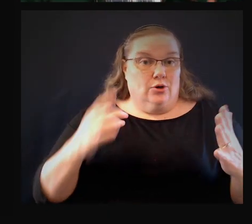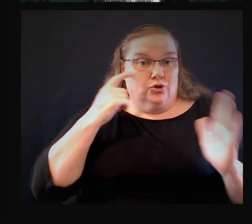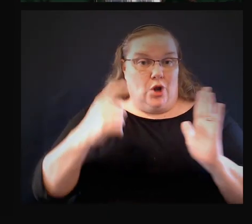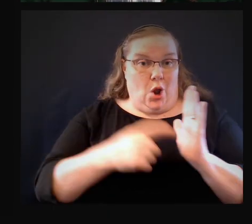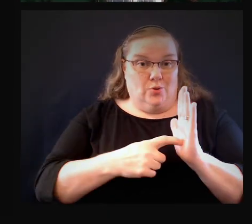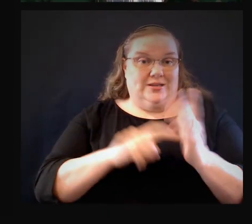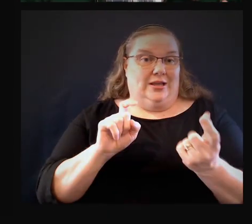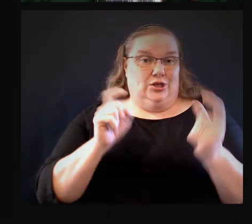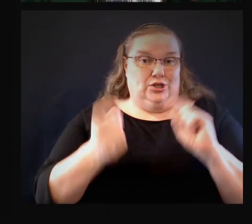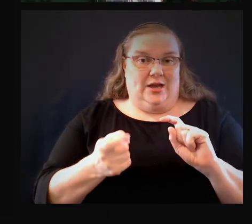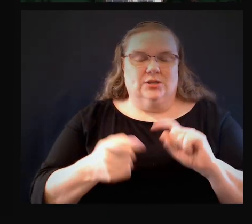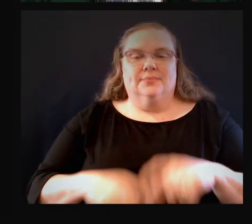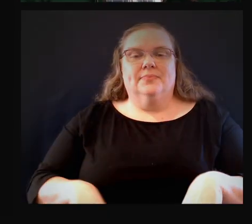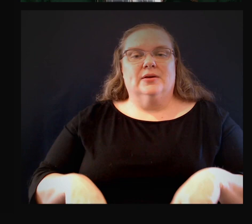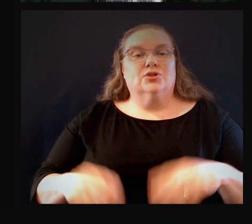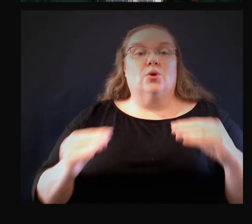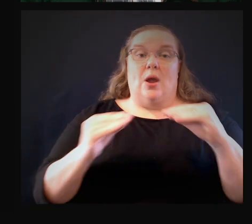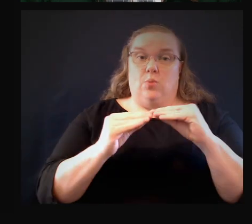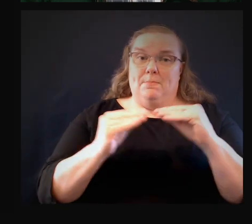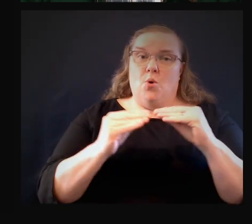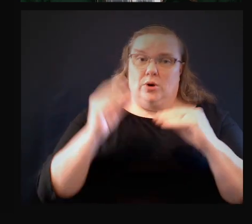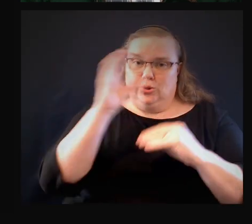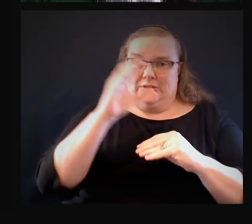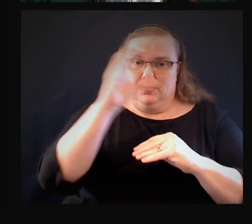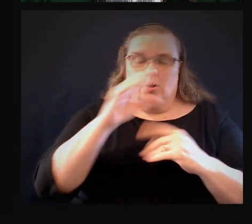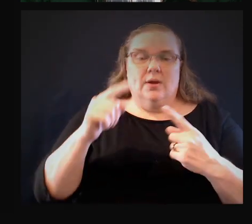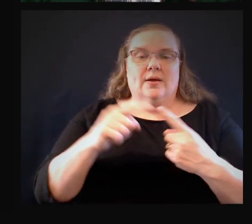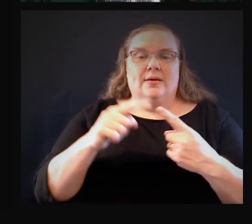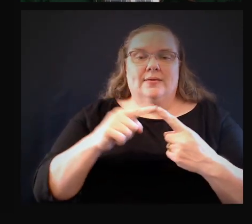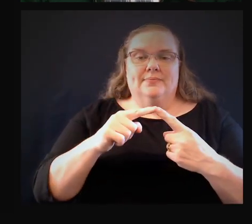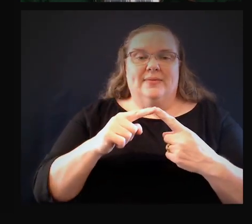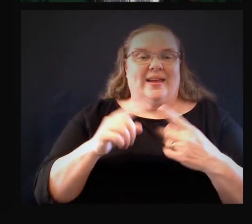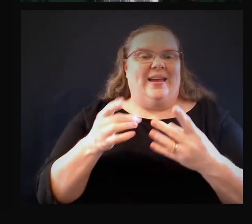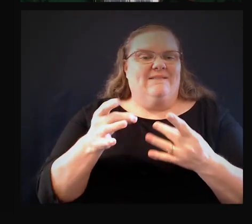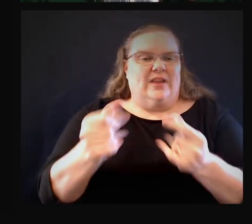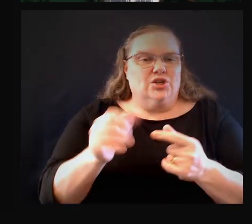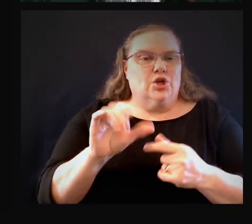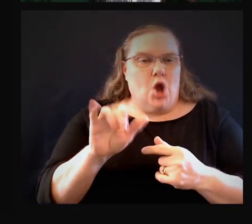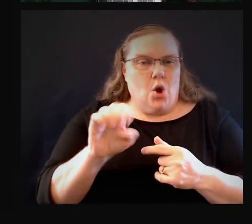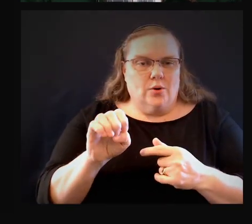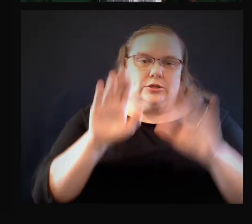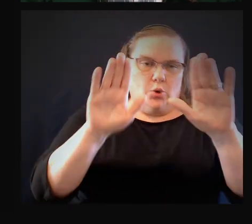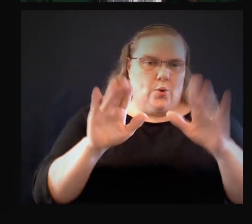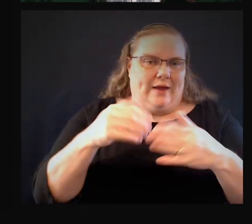One, efficiency in code is a great first step. But there are other areas you should investigate,